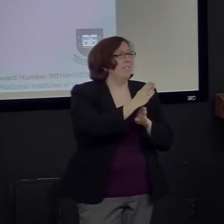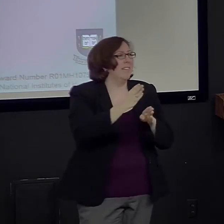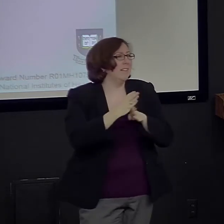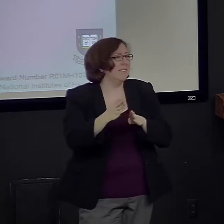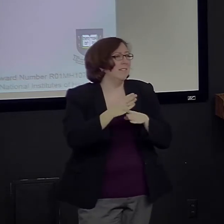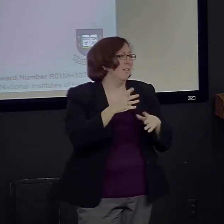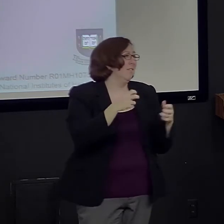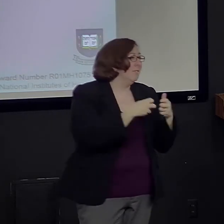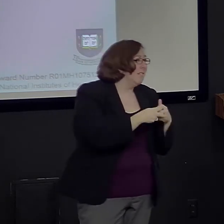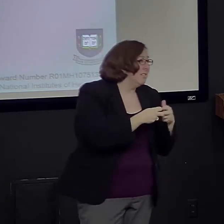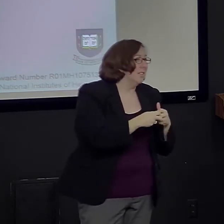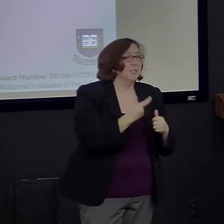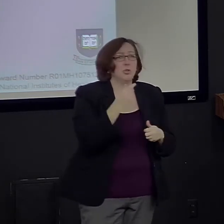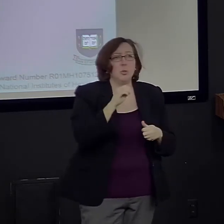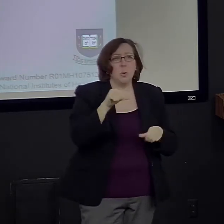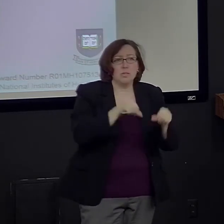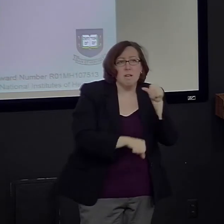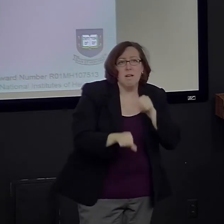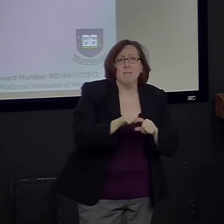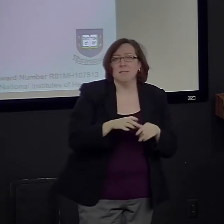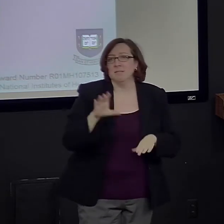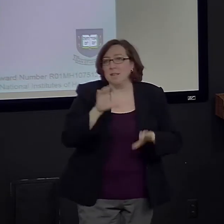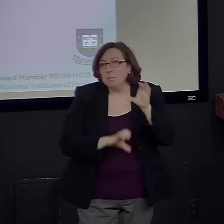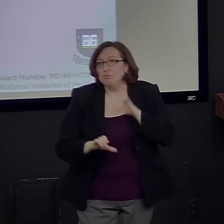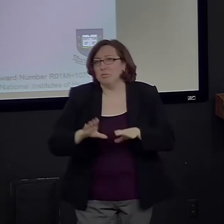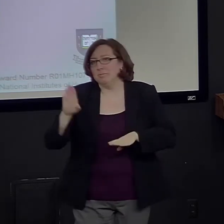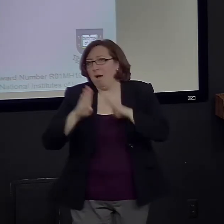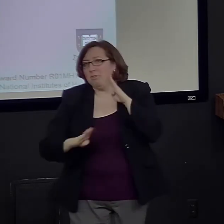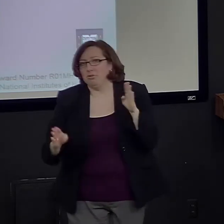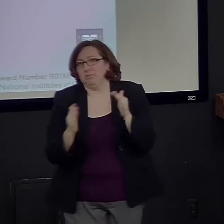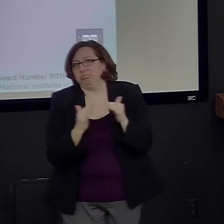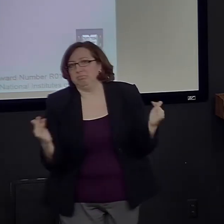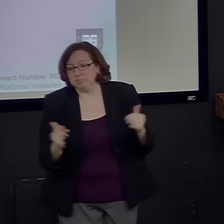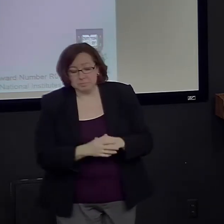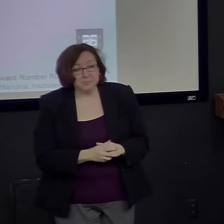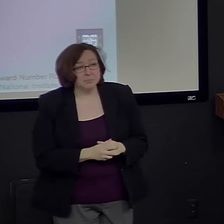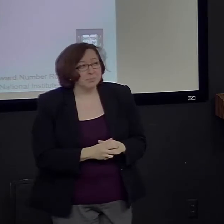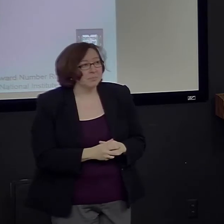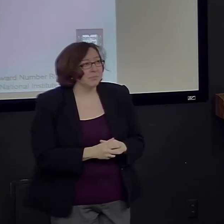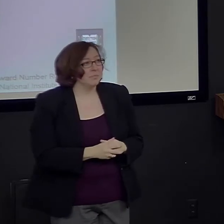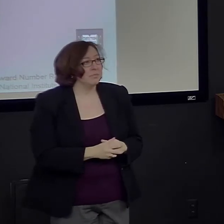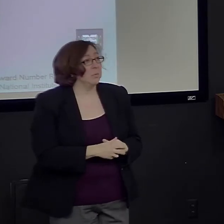to chemistry, biology, and more. As a note, among the recipients of this award